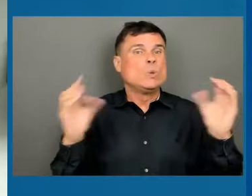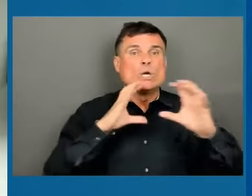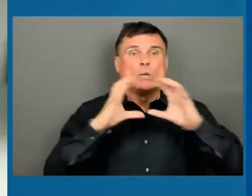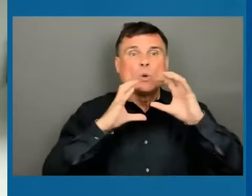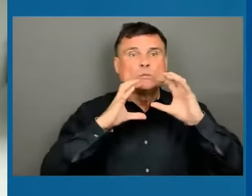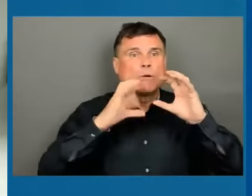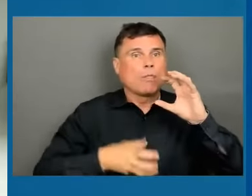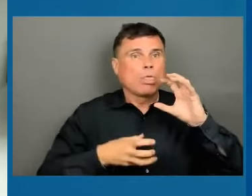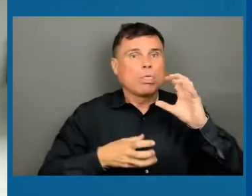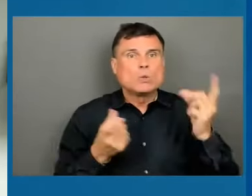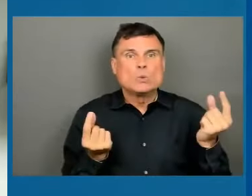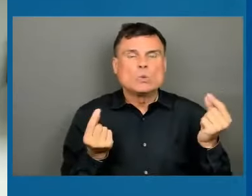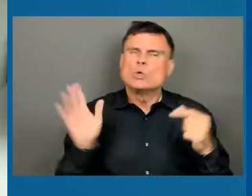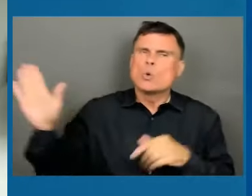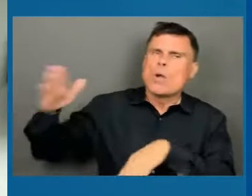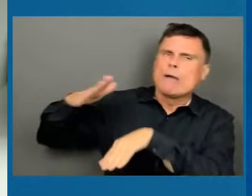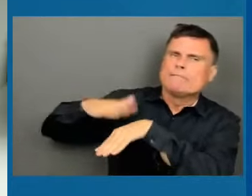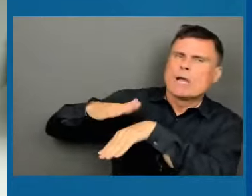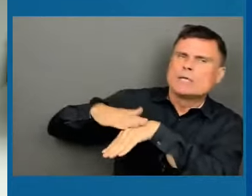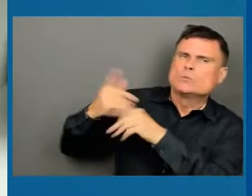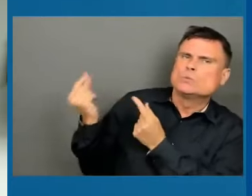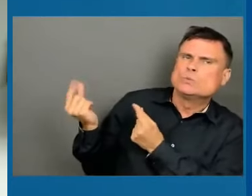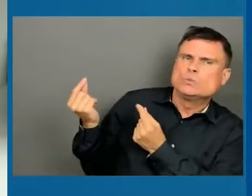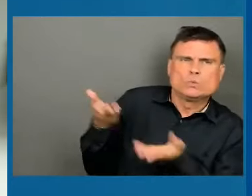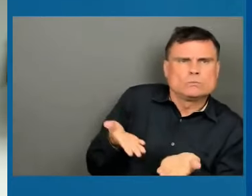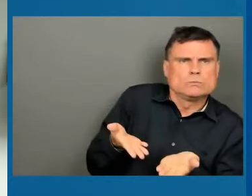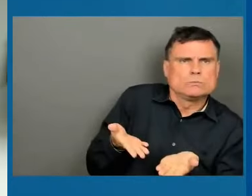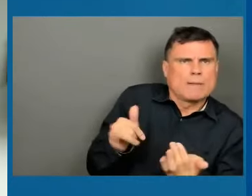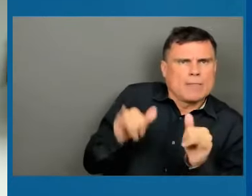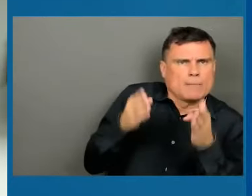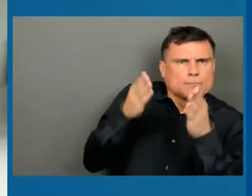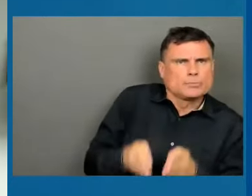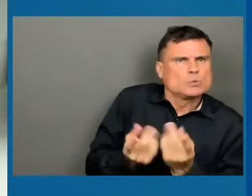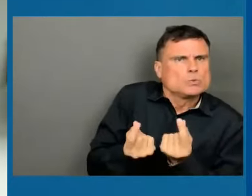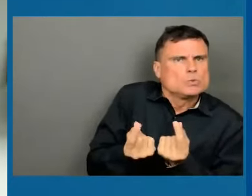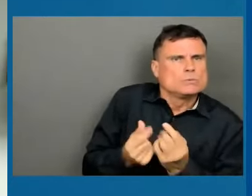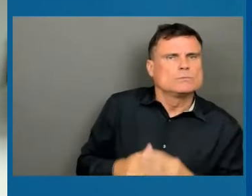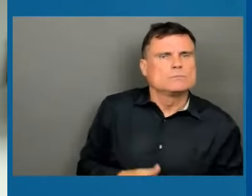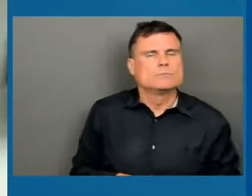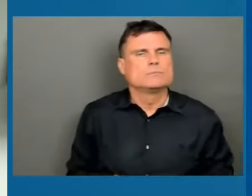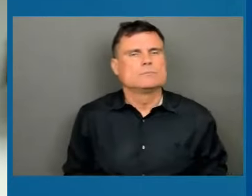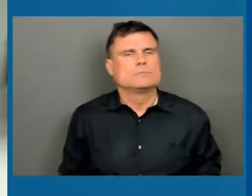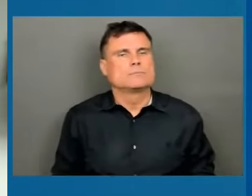don't have communication or